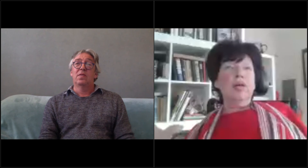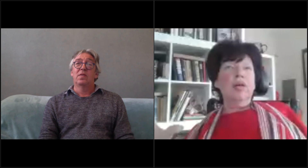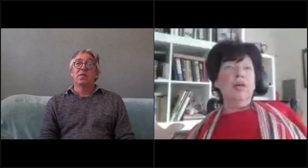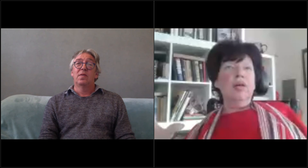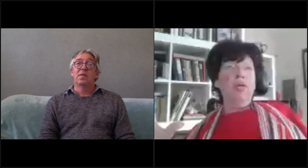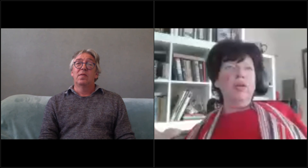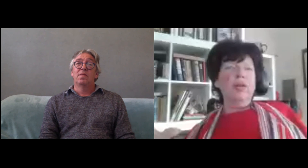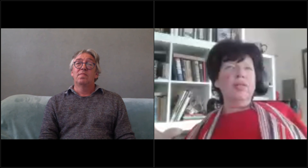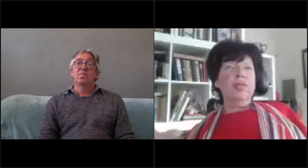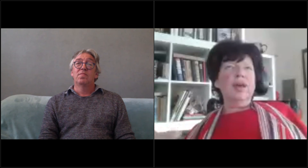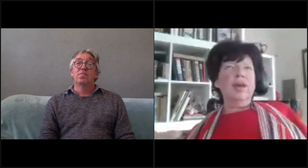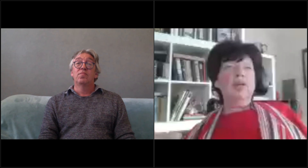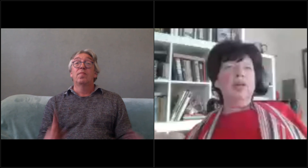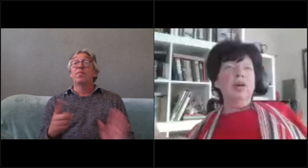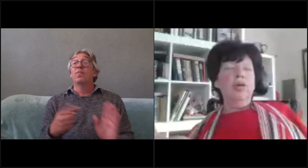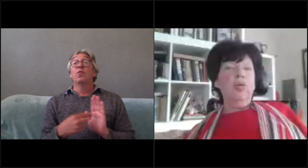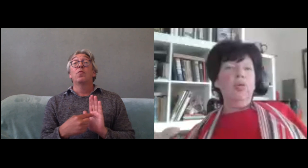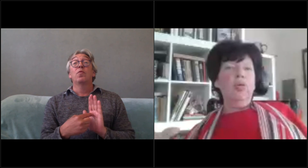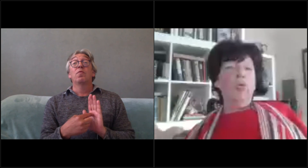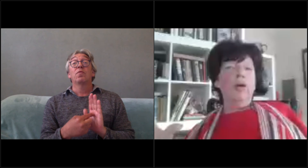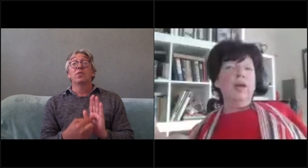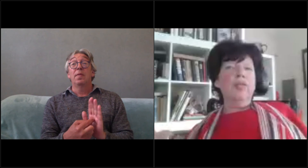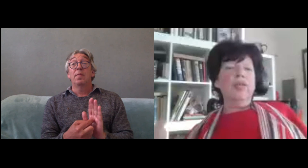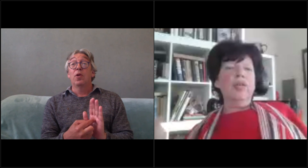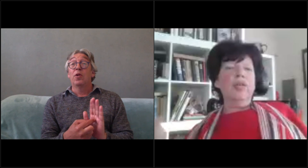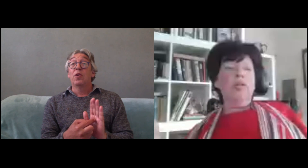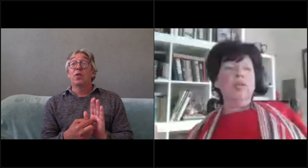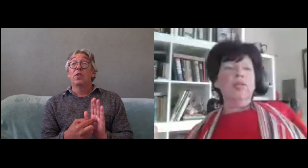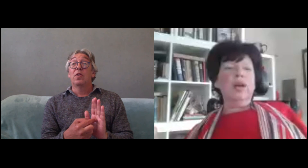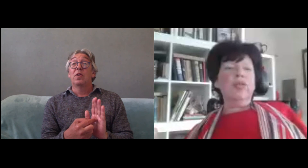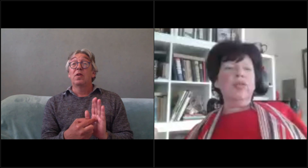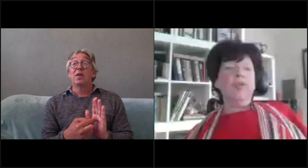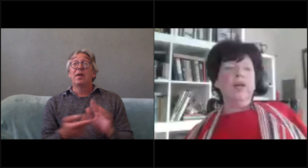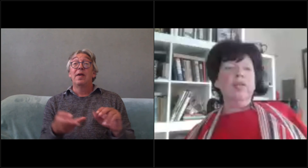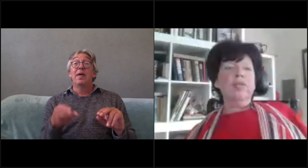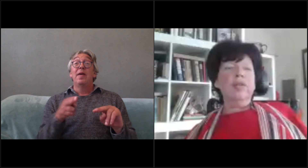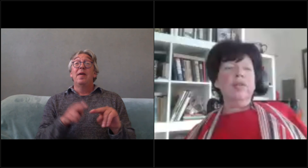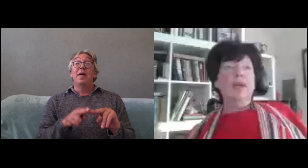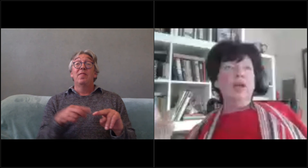our organisation who arranges these structural funds said,